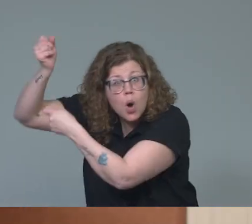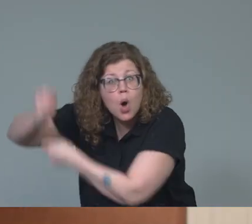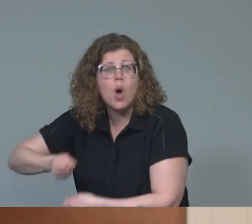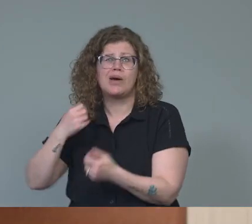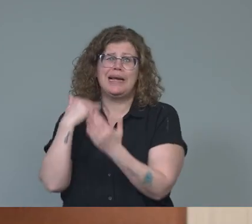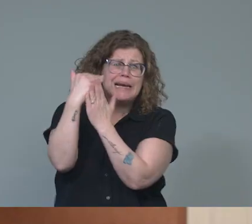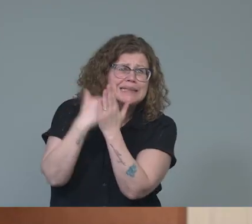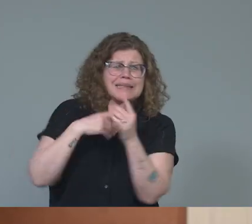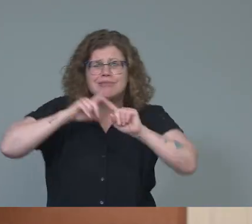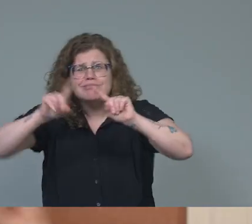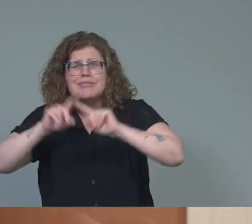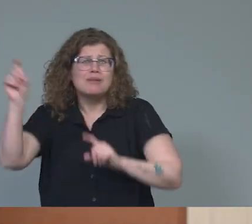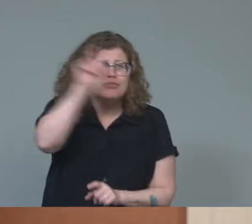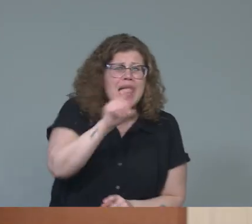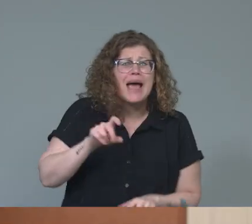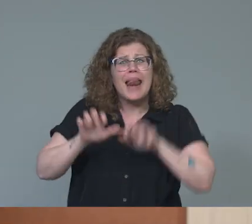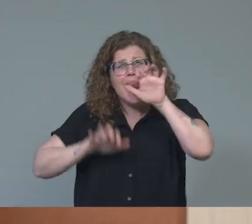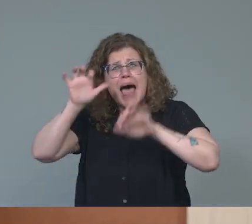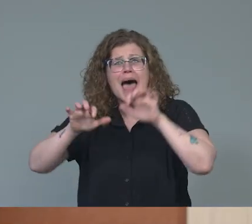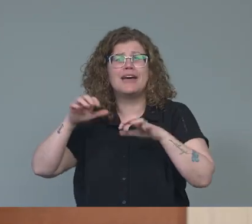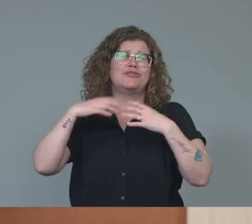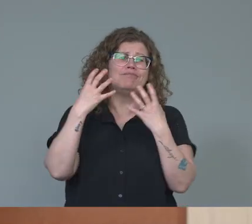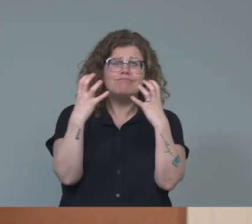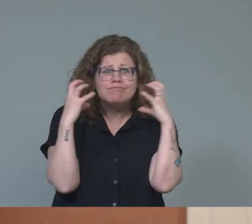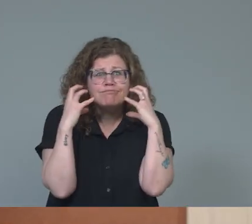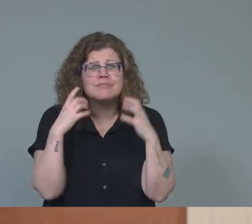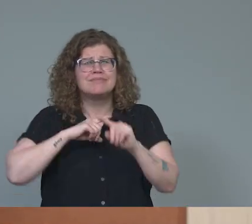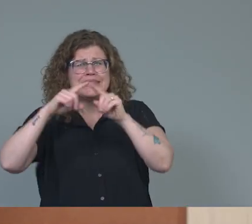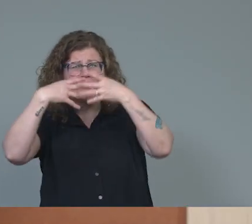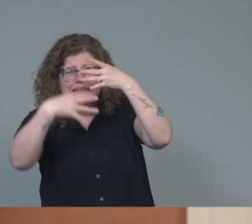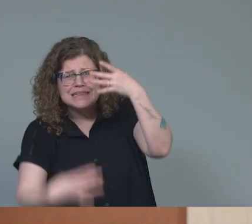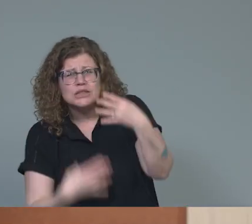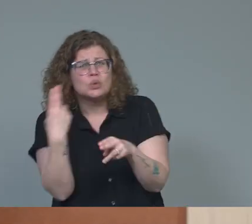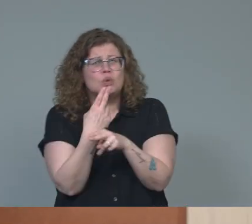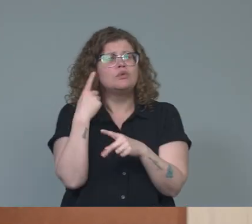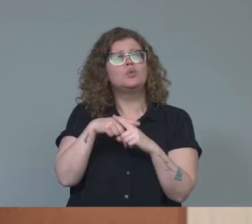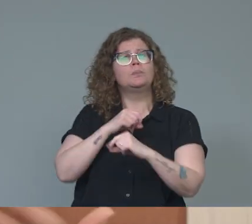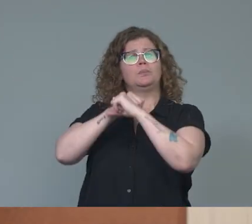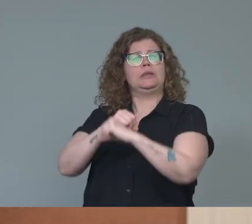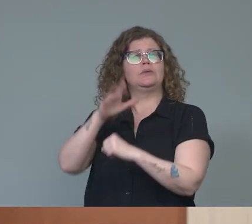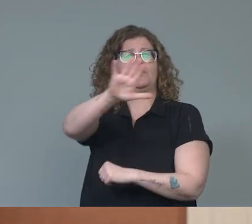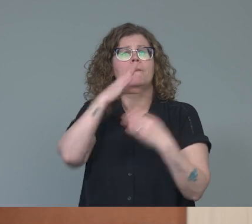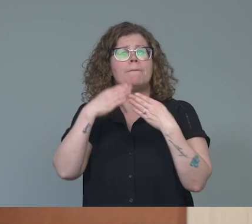as long as possible. AJ’s resource guide really gets into some of the technical information that would be required